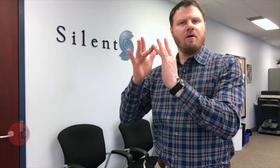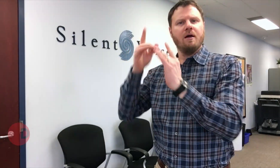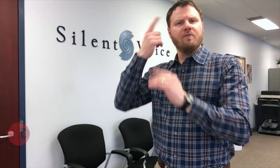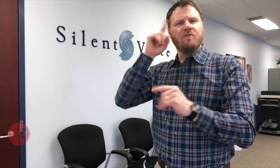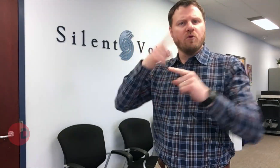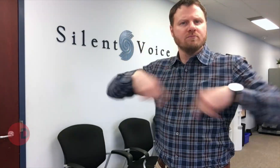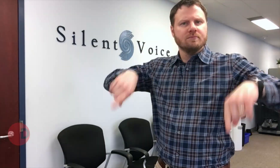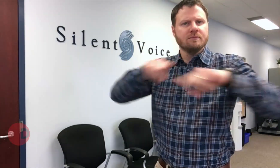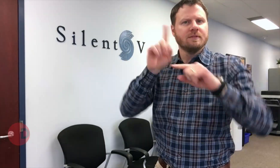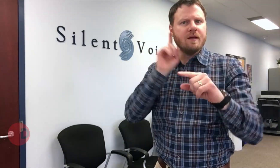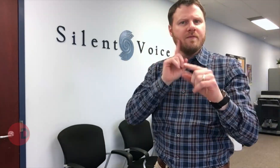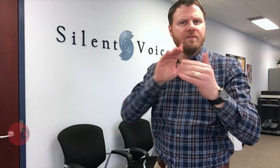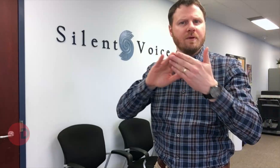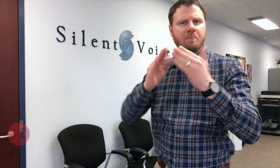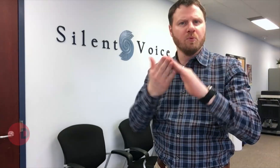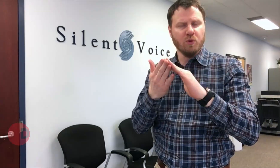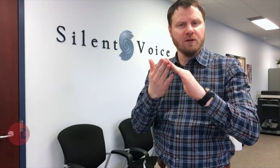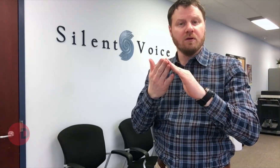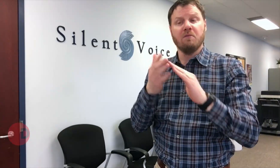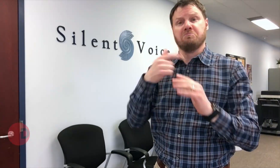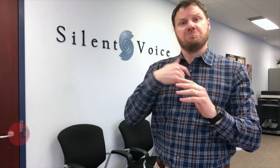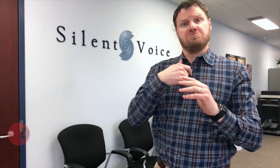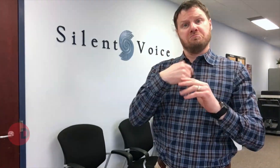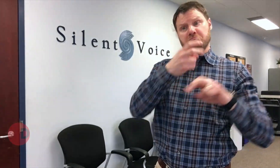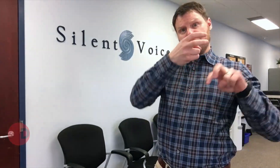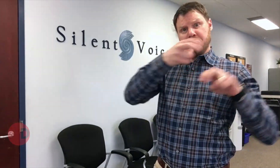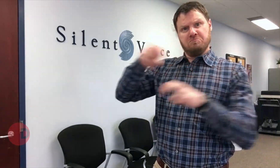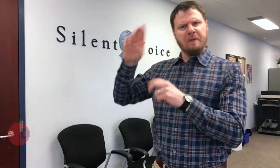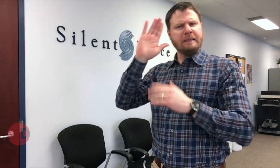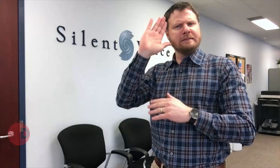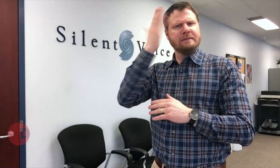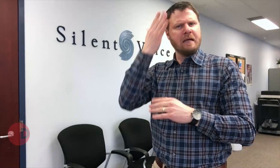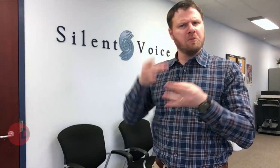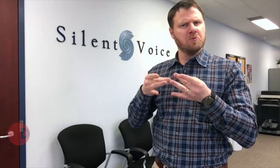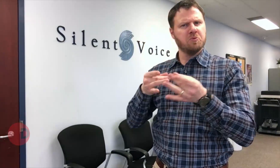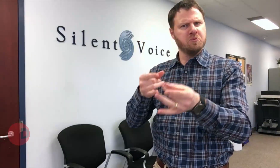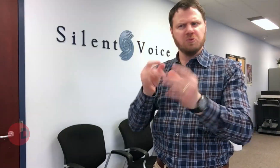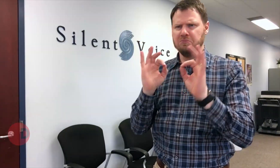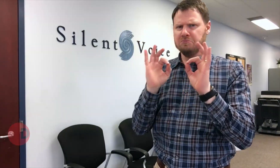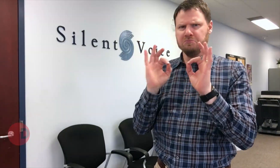This transition seems to have gone smoothly with minimal impact,